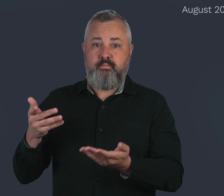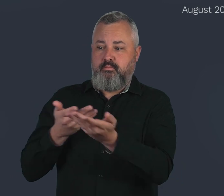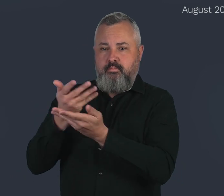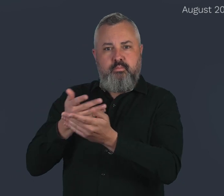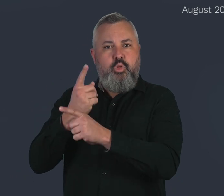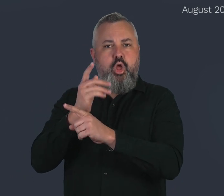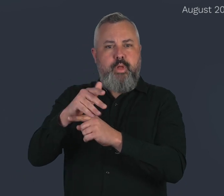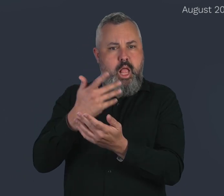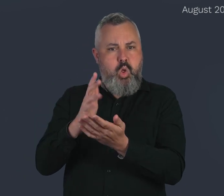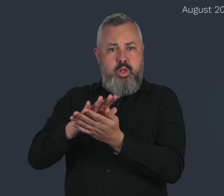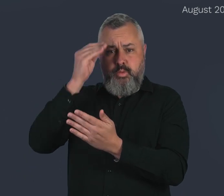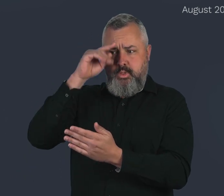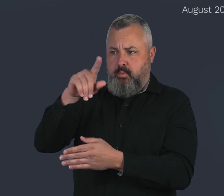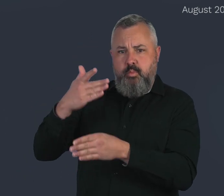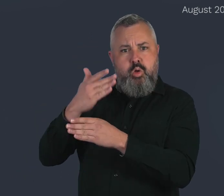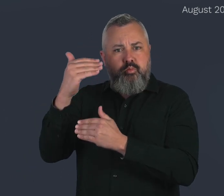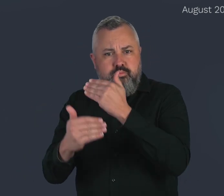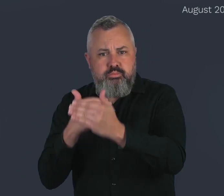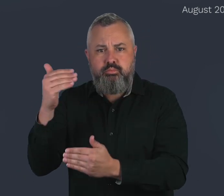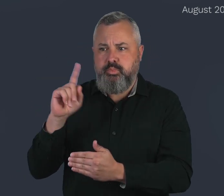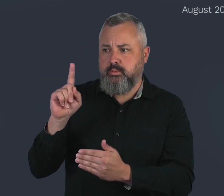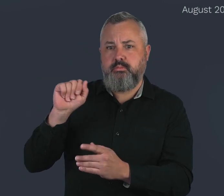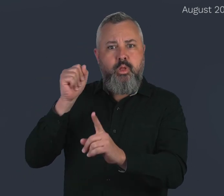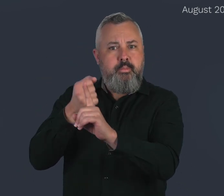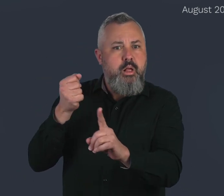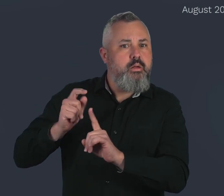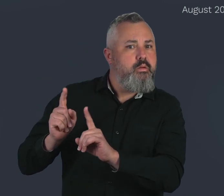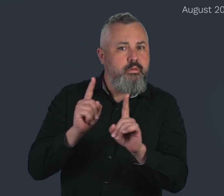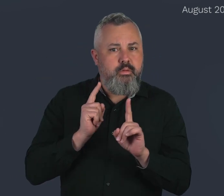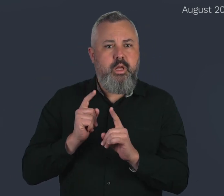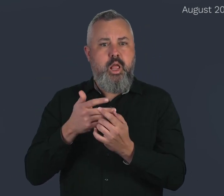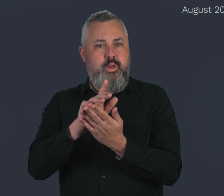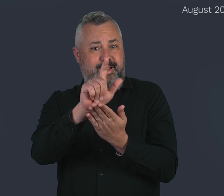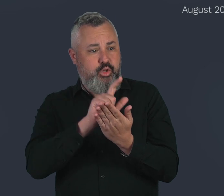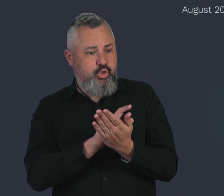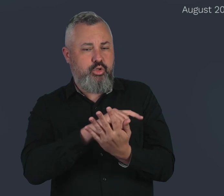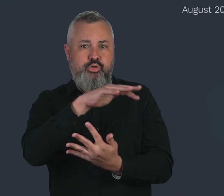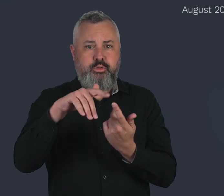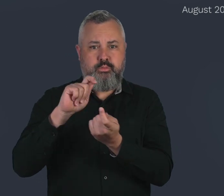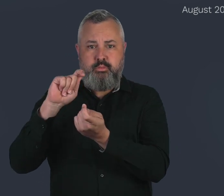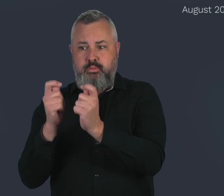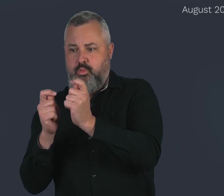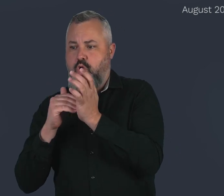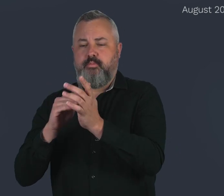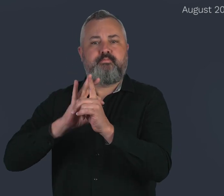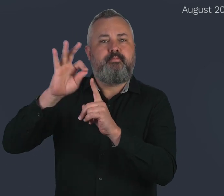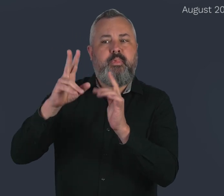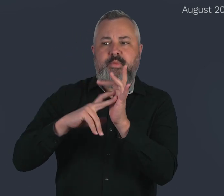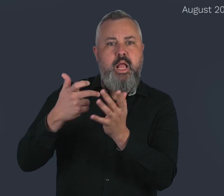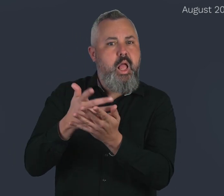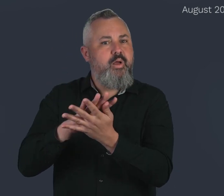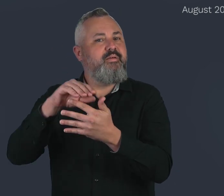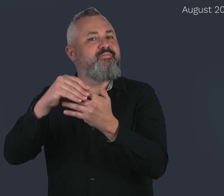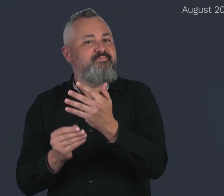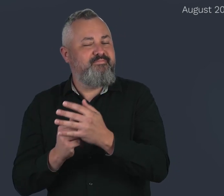The discussion covered how the committee approaches its work, what impact it has and how legal and social reform can improve our state.